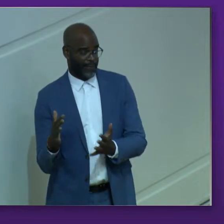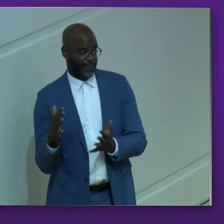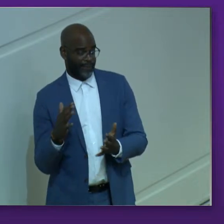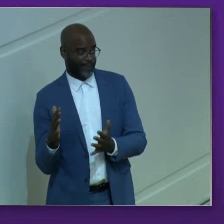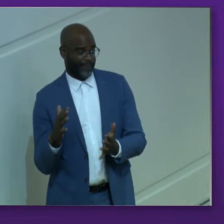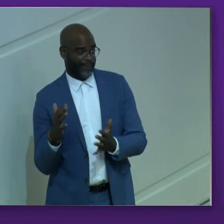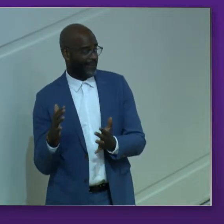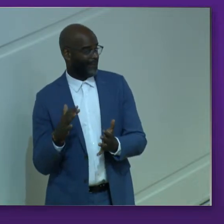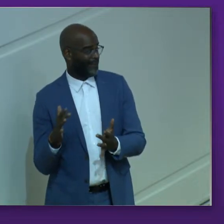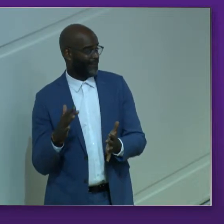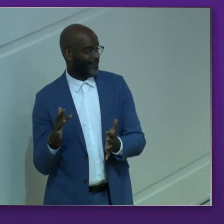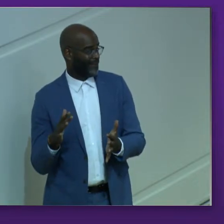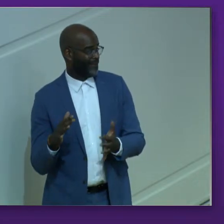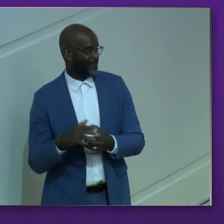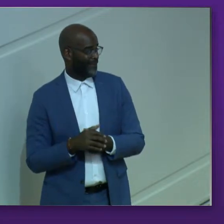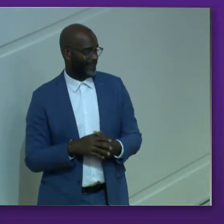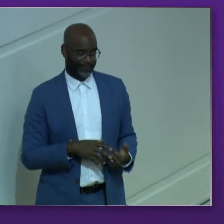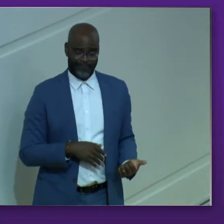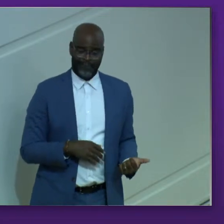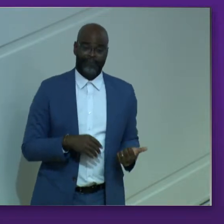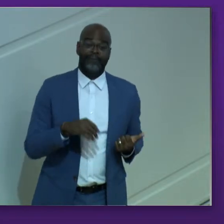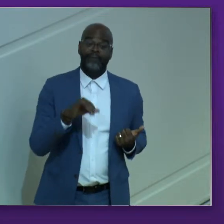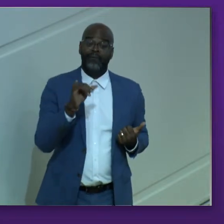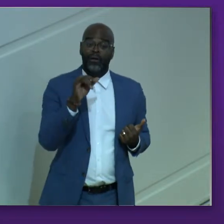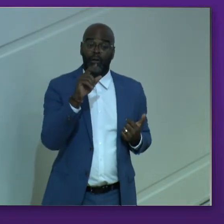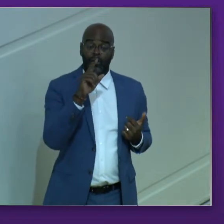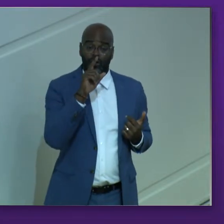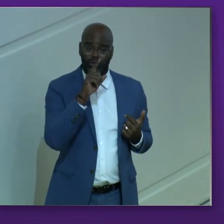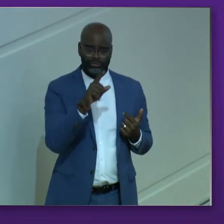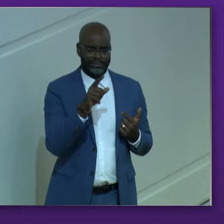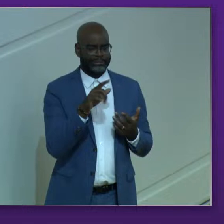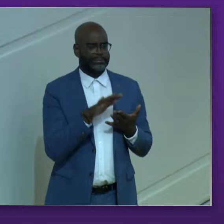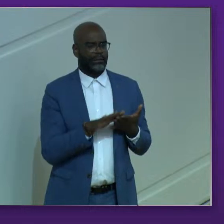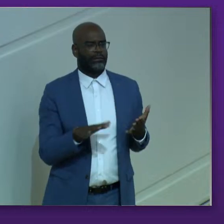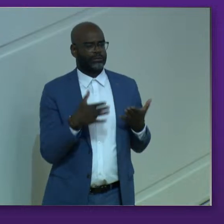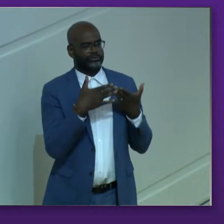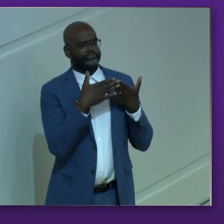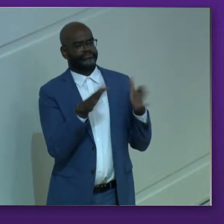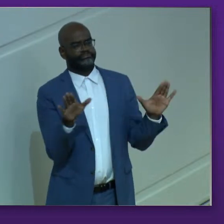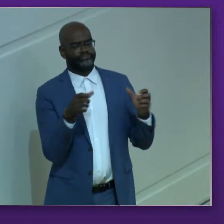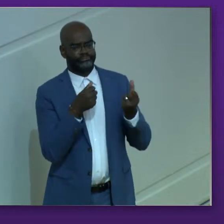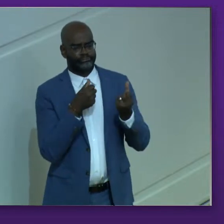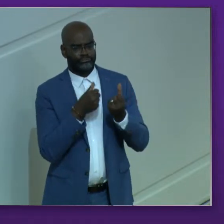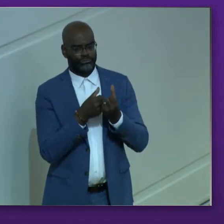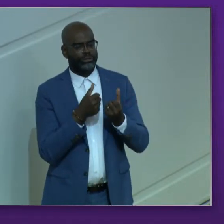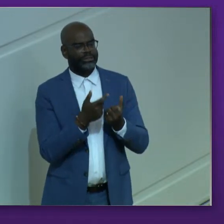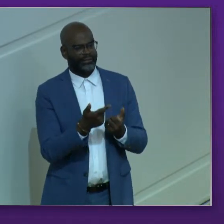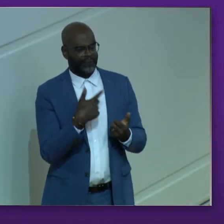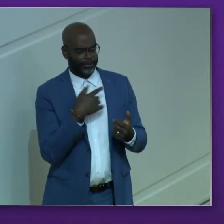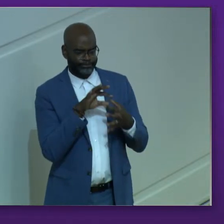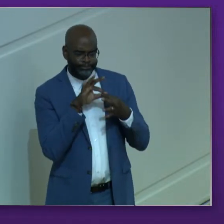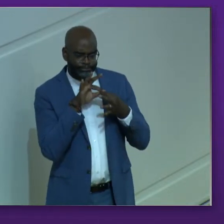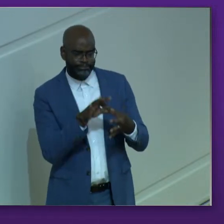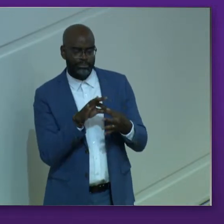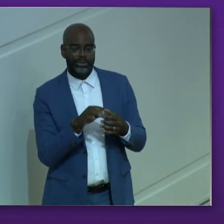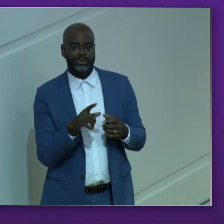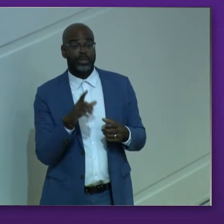INCLUDE IMPLEMENTING AND UPDATING SCHEDULING SOFTWARE THAT TRANSFORMED STUDENTS